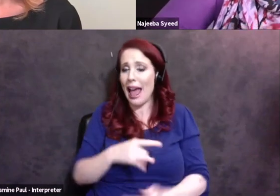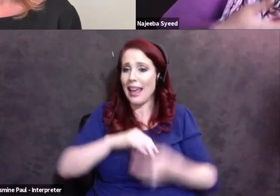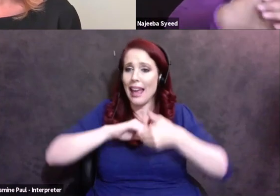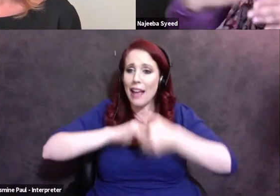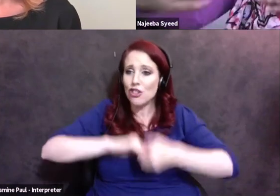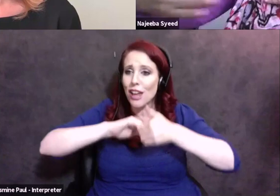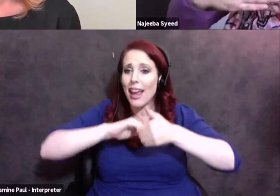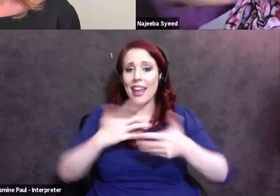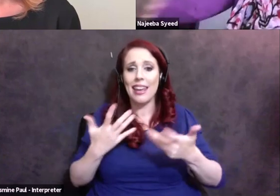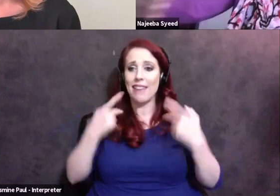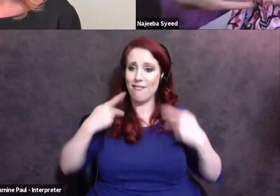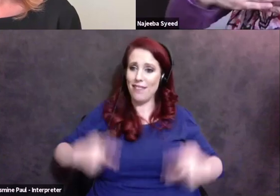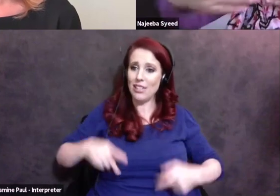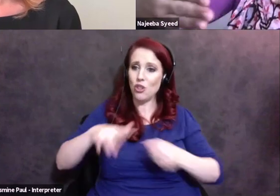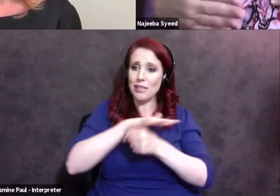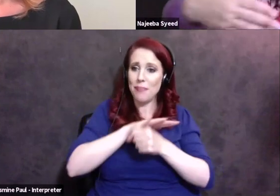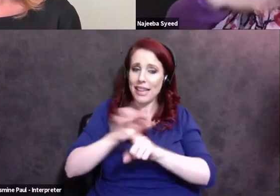Physical space is different across cultures.